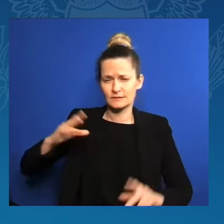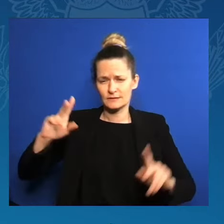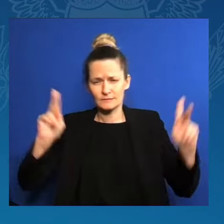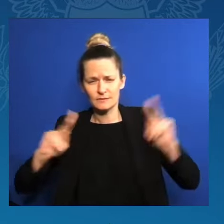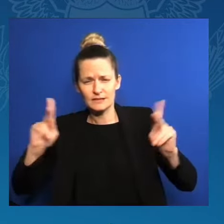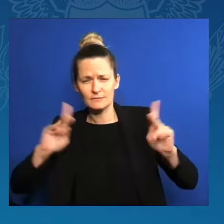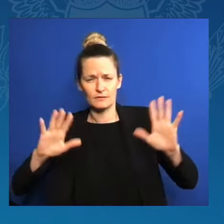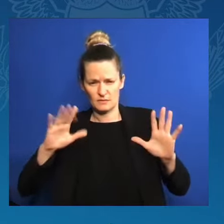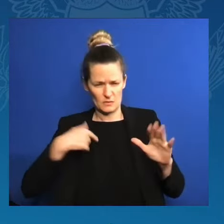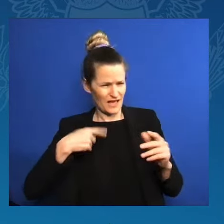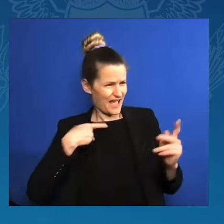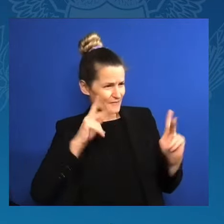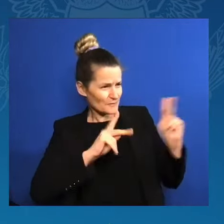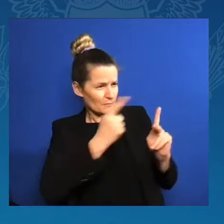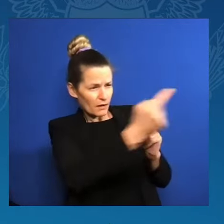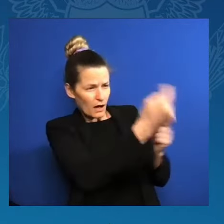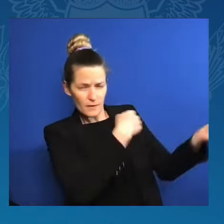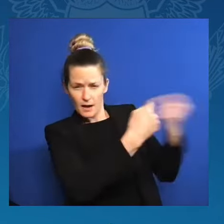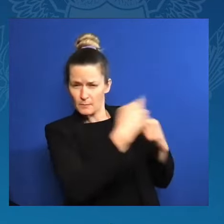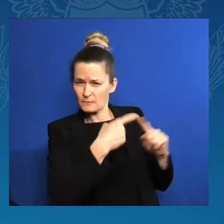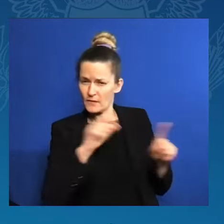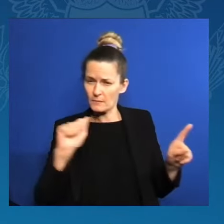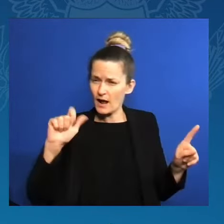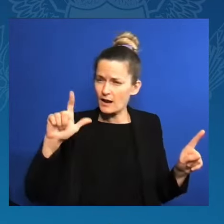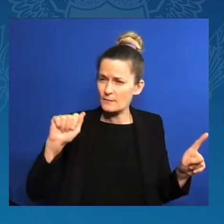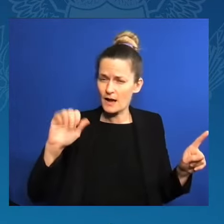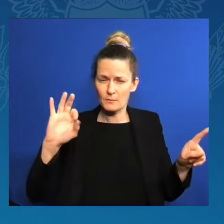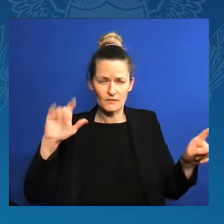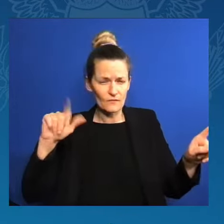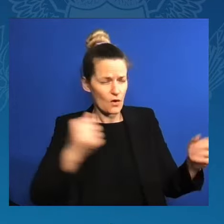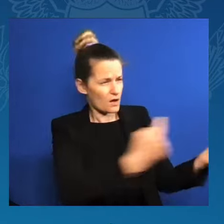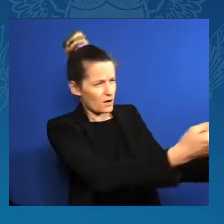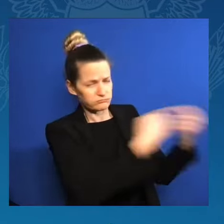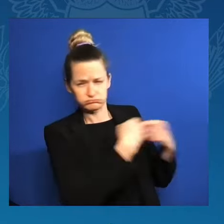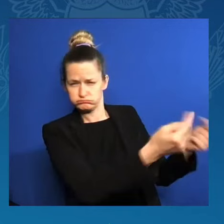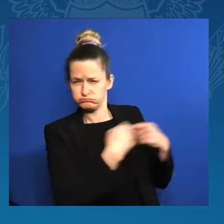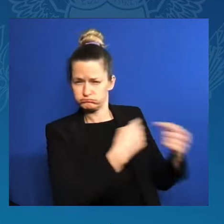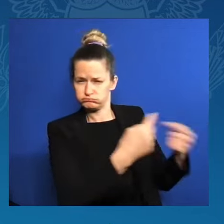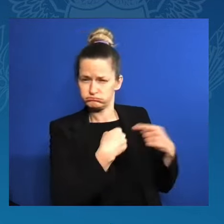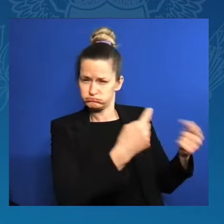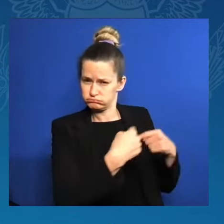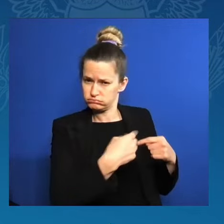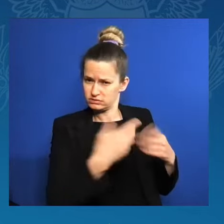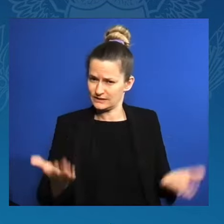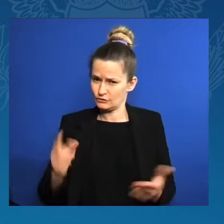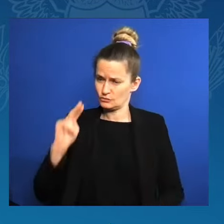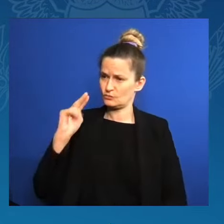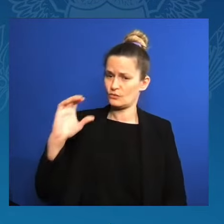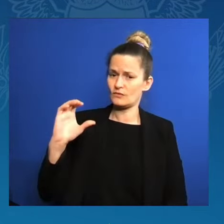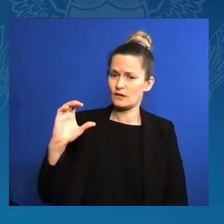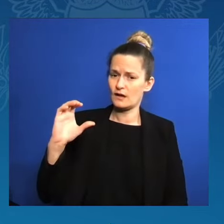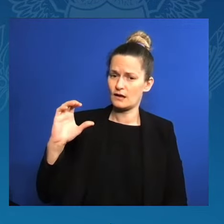leaving children behind because in their hearts, they knew another pregnancy was just too much.